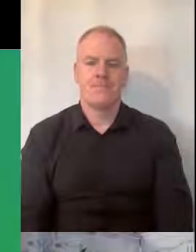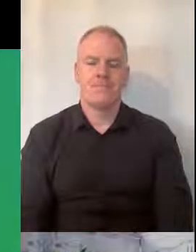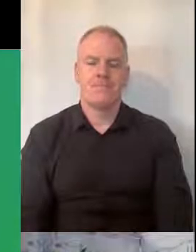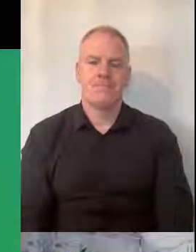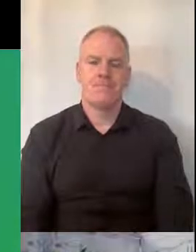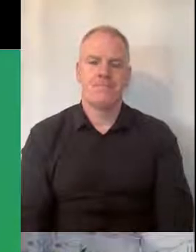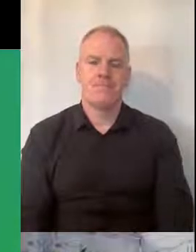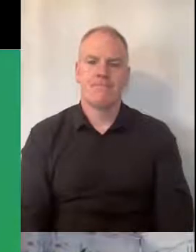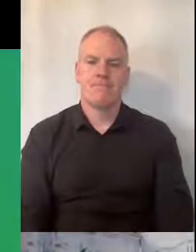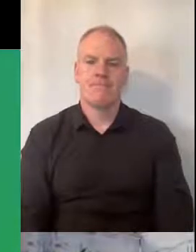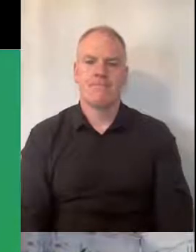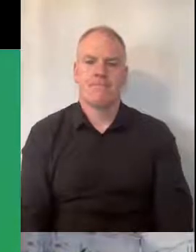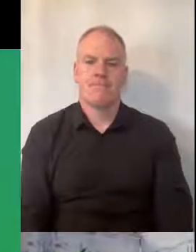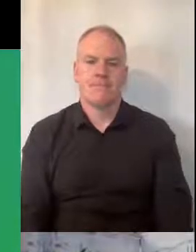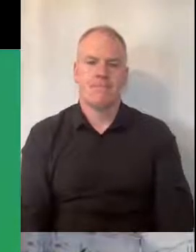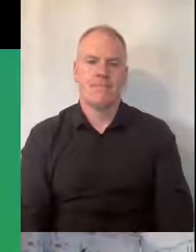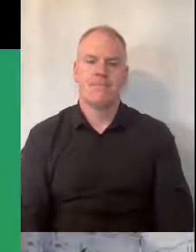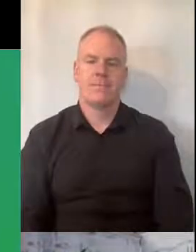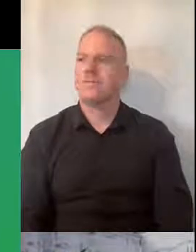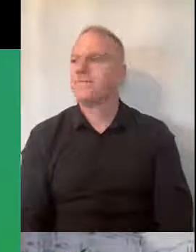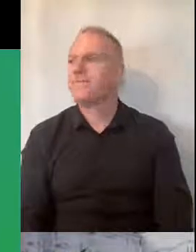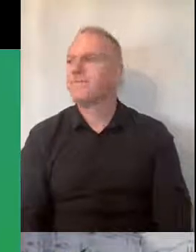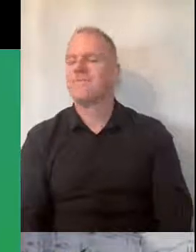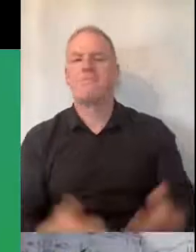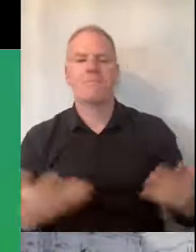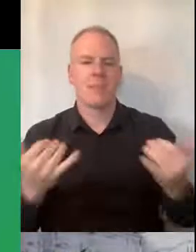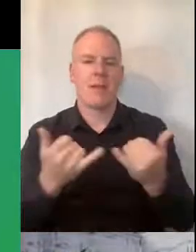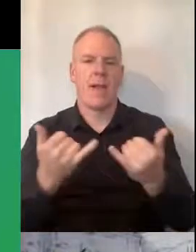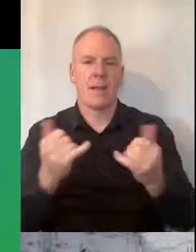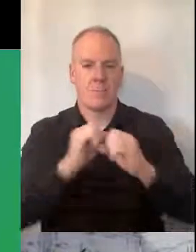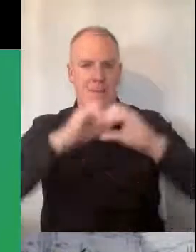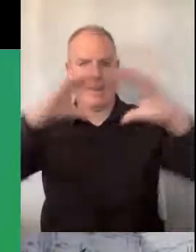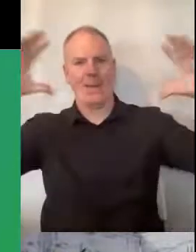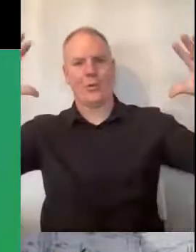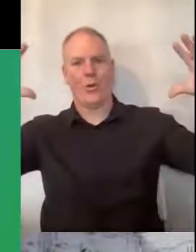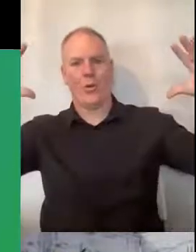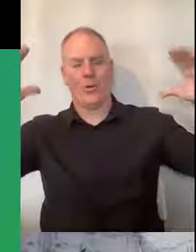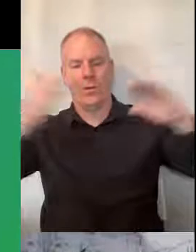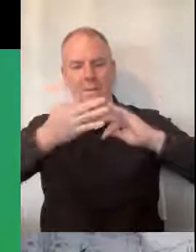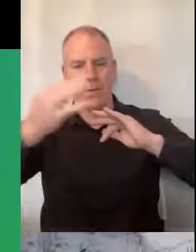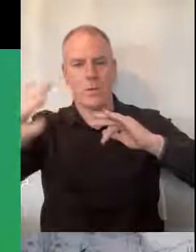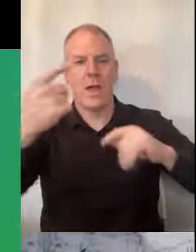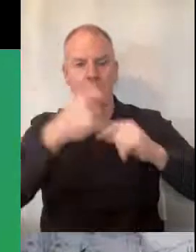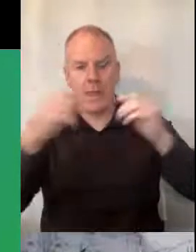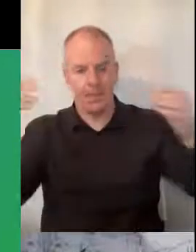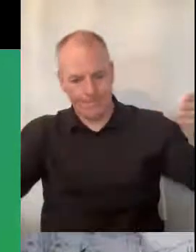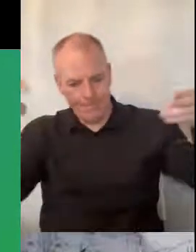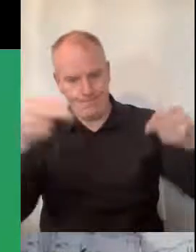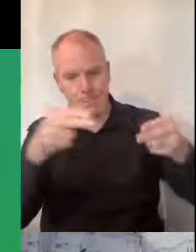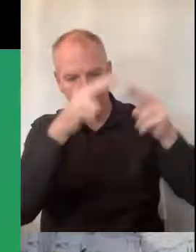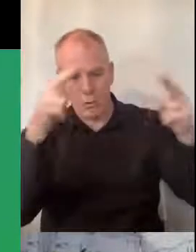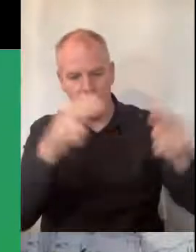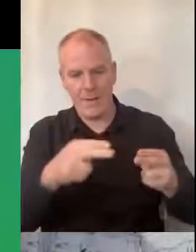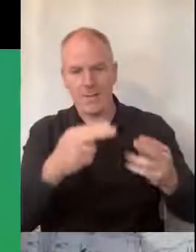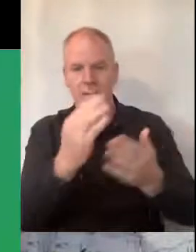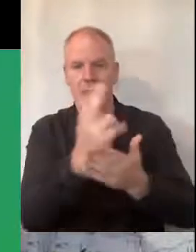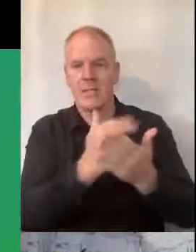So I just kind of I'm going to do this as I'm going to look at the bigger picture. Then I'm going to come into universal design for learning, and then I'm going to come back out as well.